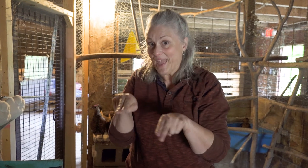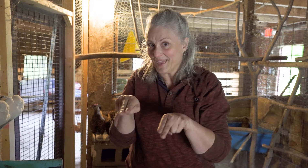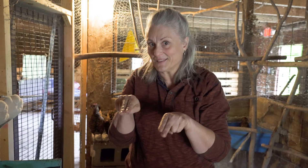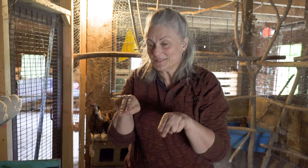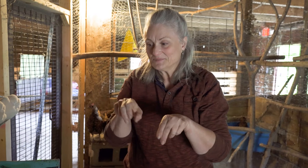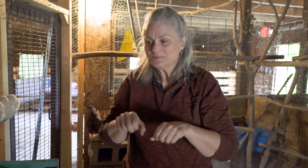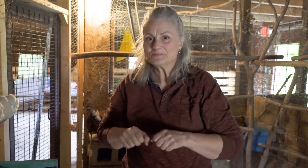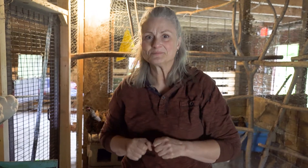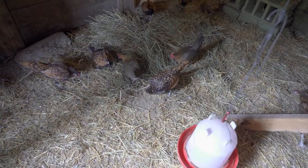Egg.